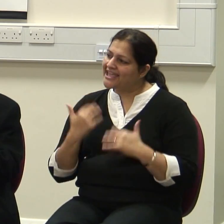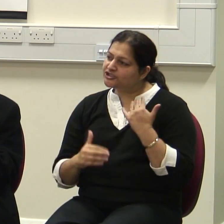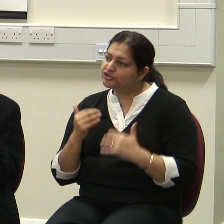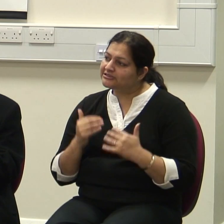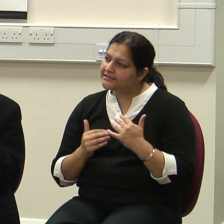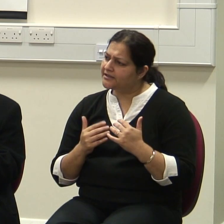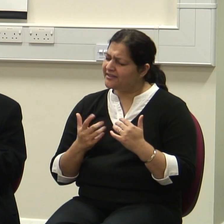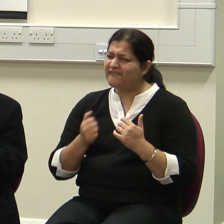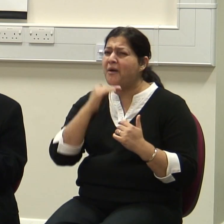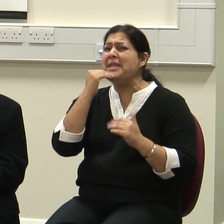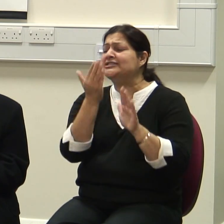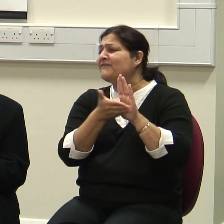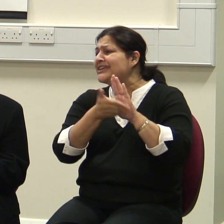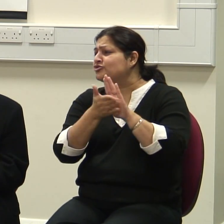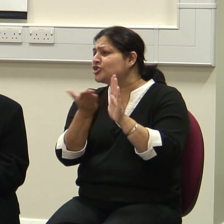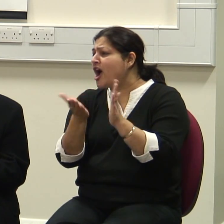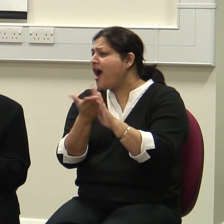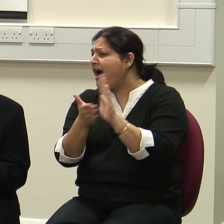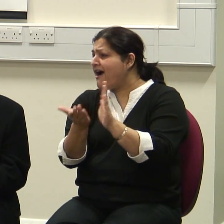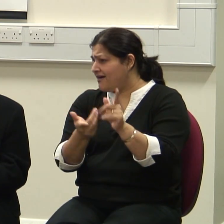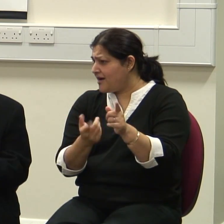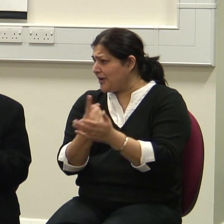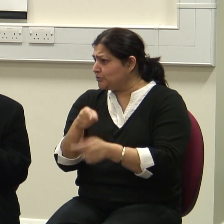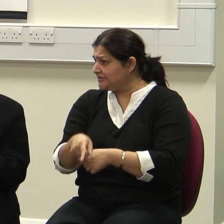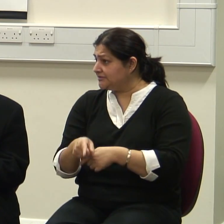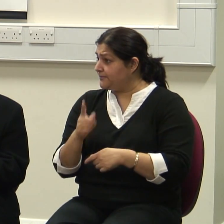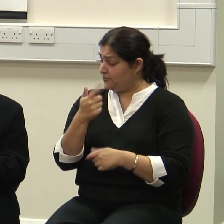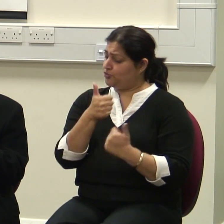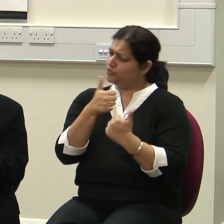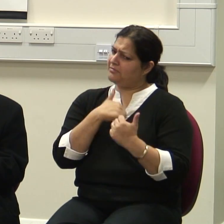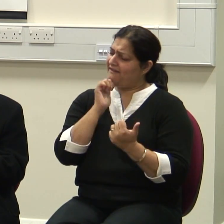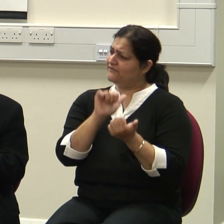on this. Some of it was contributed by a good friend of mine, a wonderful man, died too